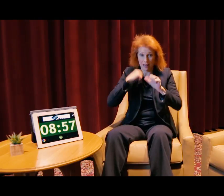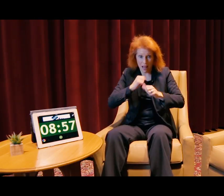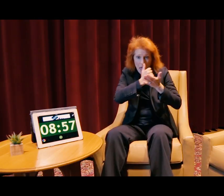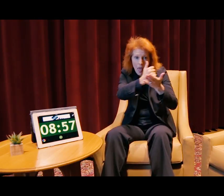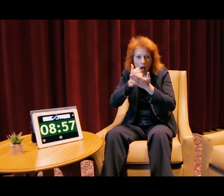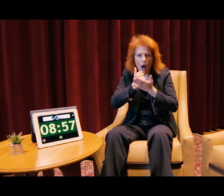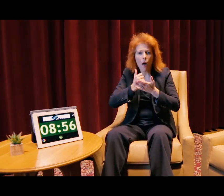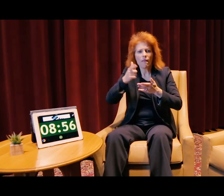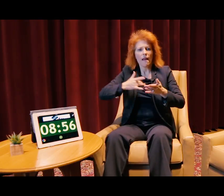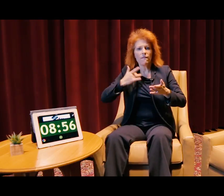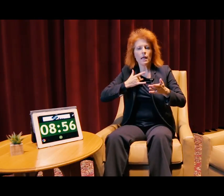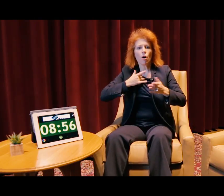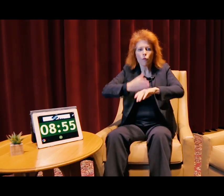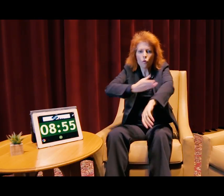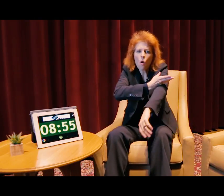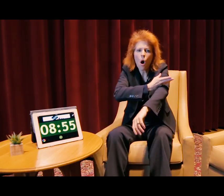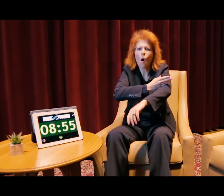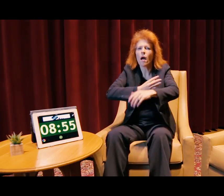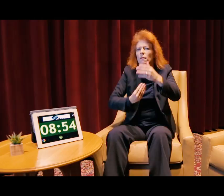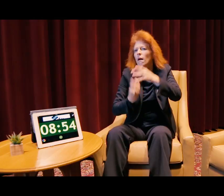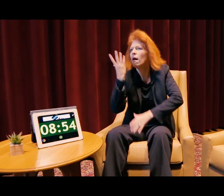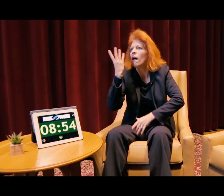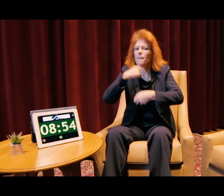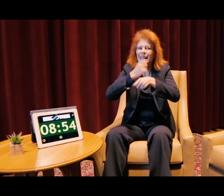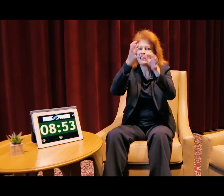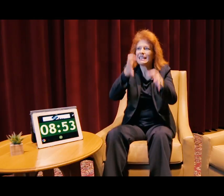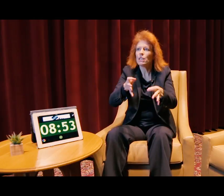so they're thriving, and they're flourishing, and they're making decisions that are whole for them